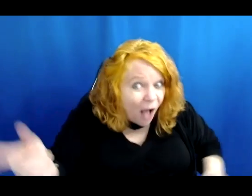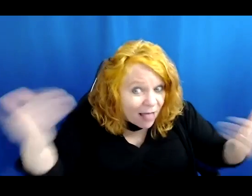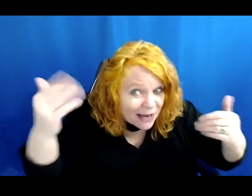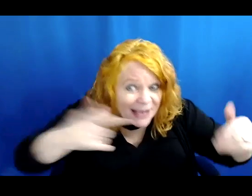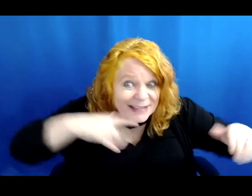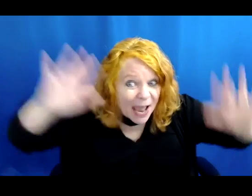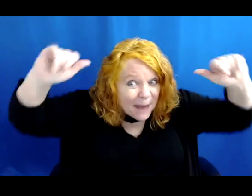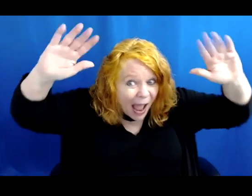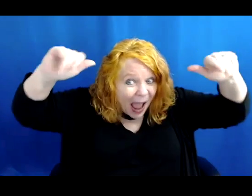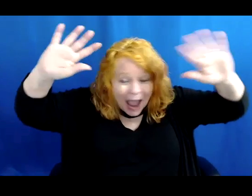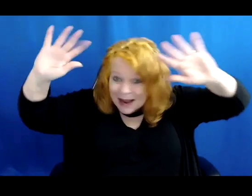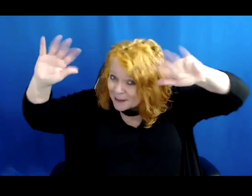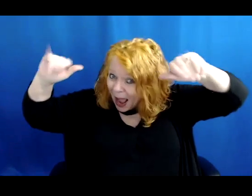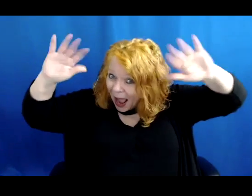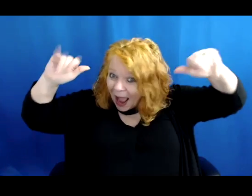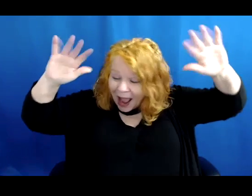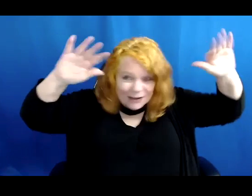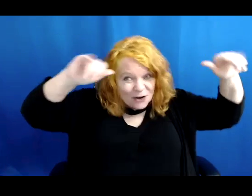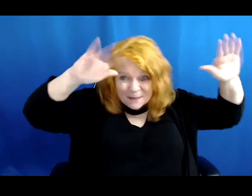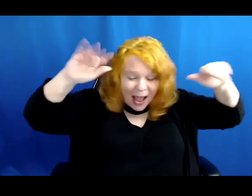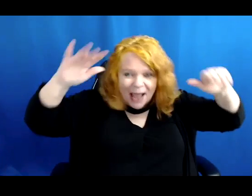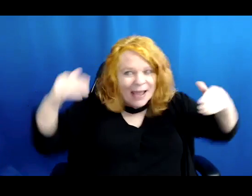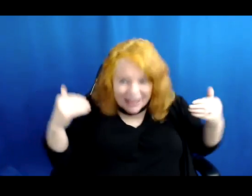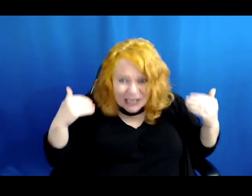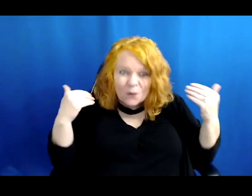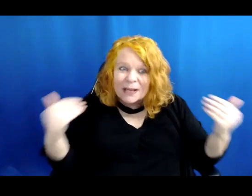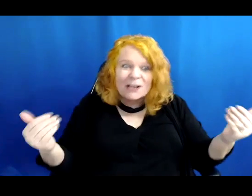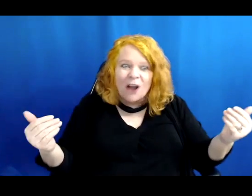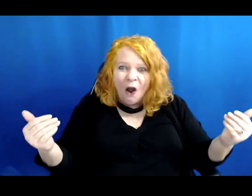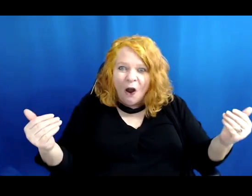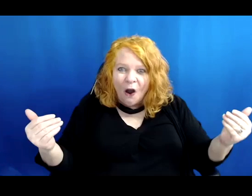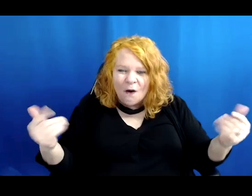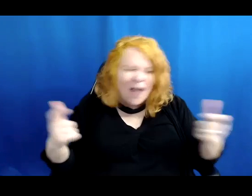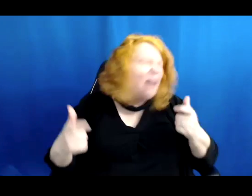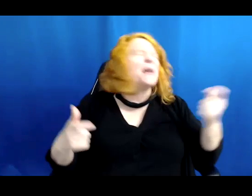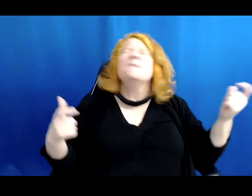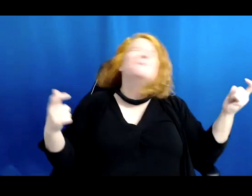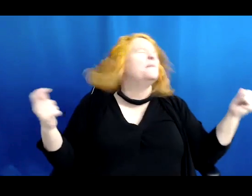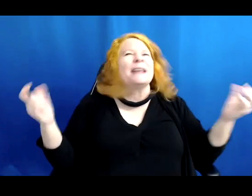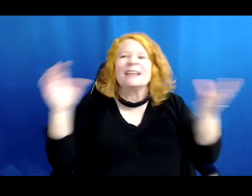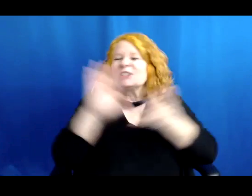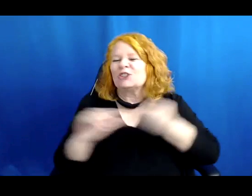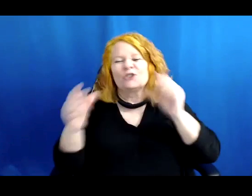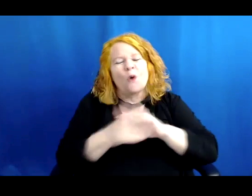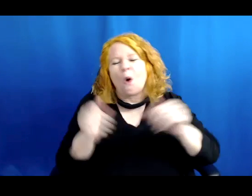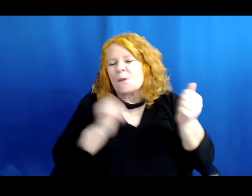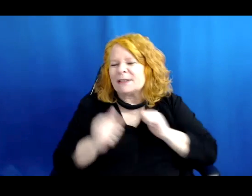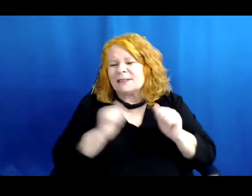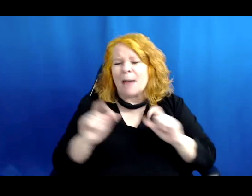Here we go, it has been the greatest, greatest story time show ever. And you have been the